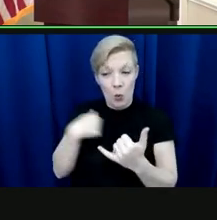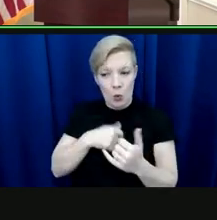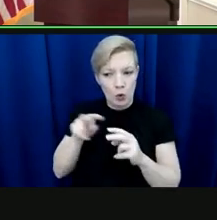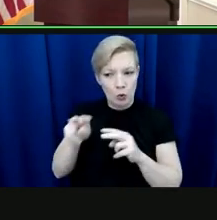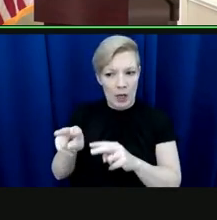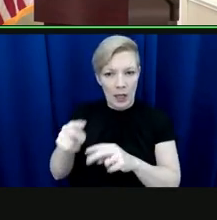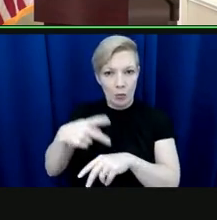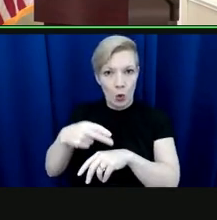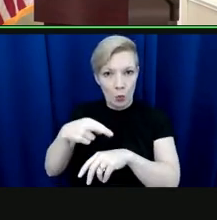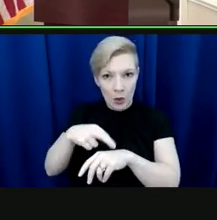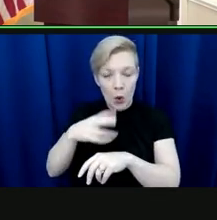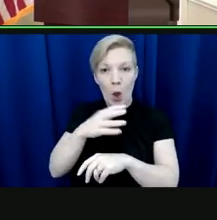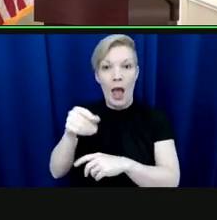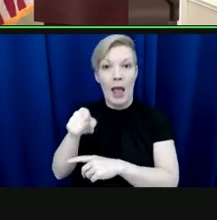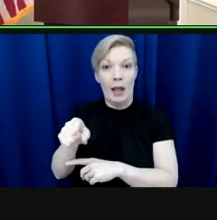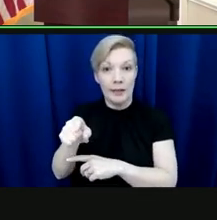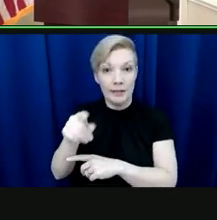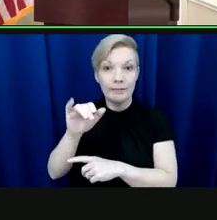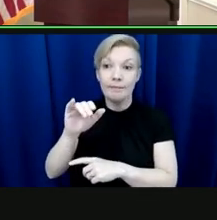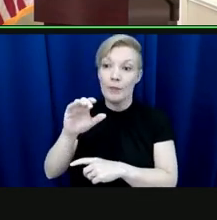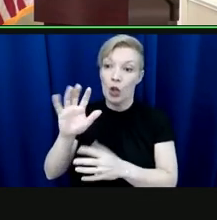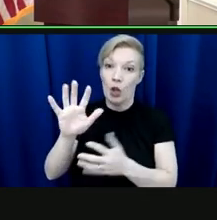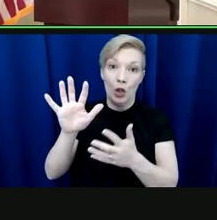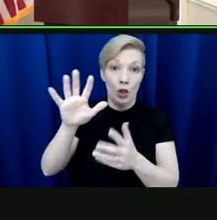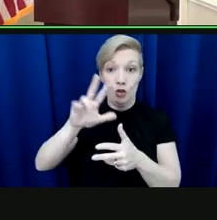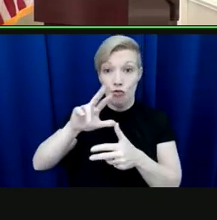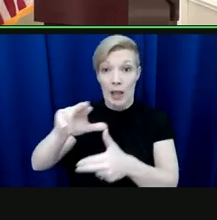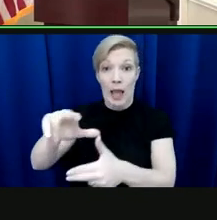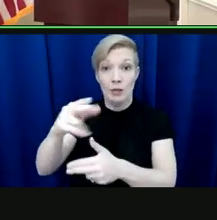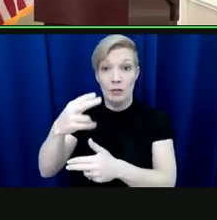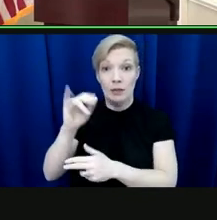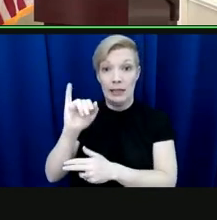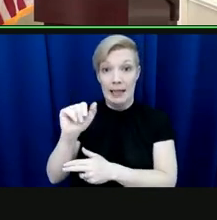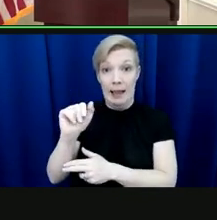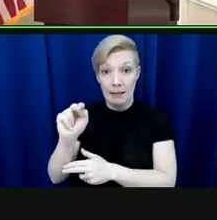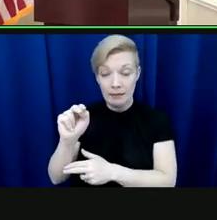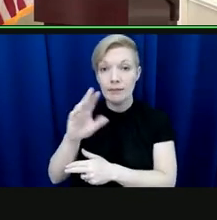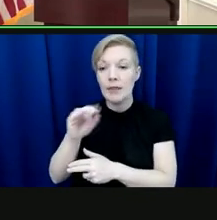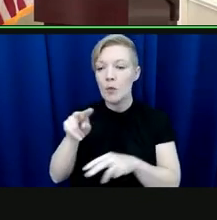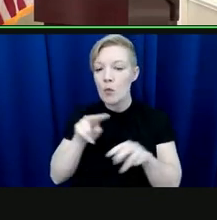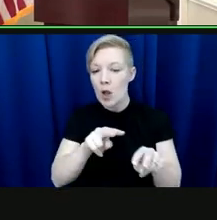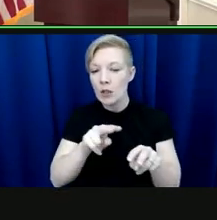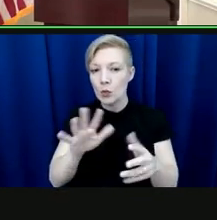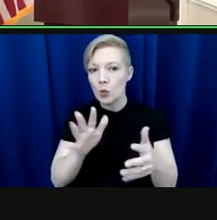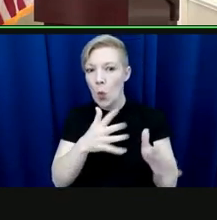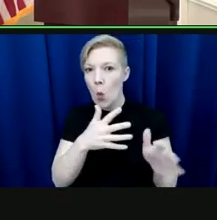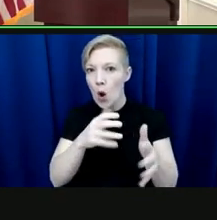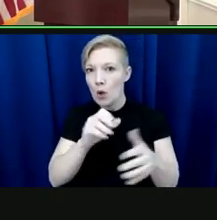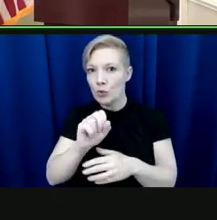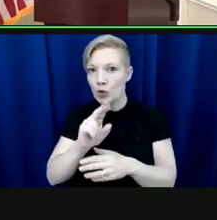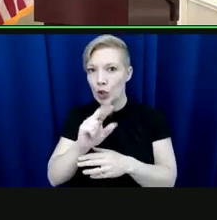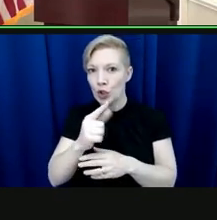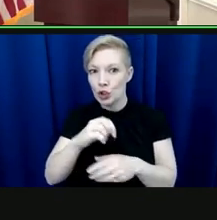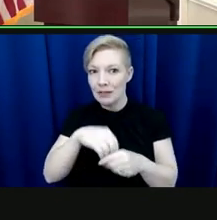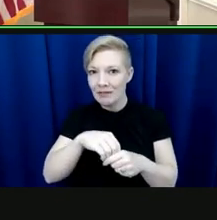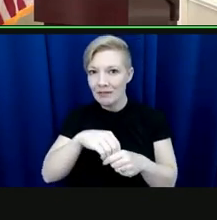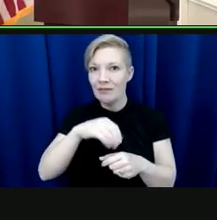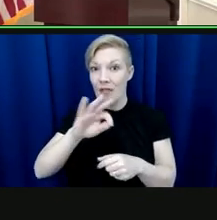and watching related tropical storms and storm surges in Florida. And the federal government is not immune